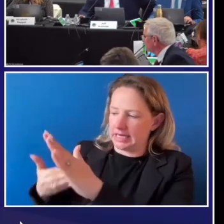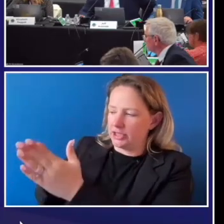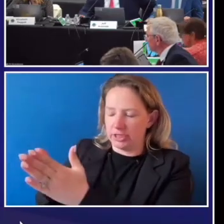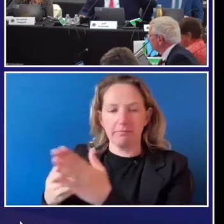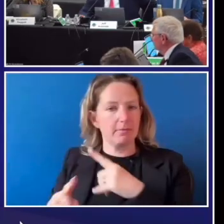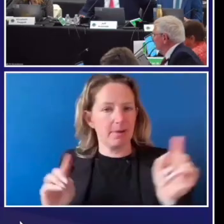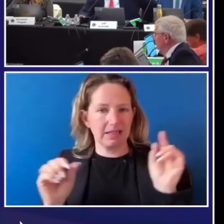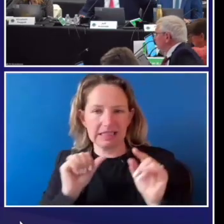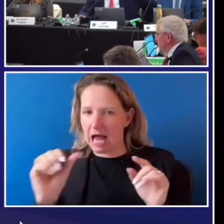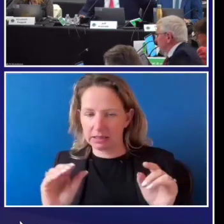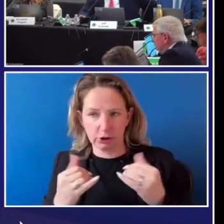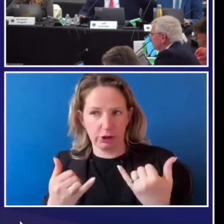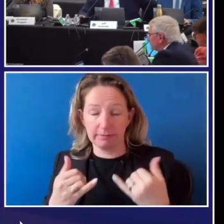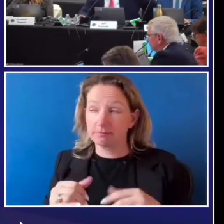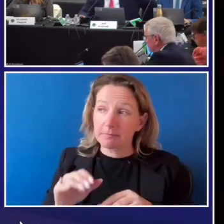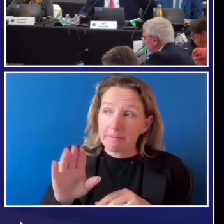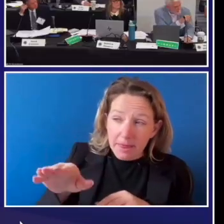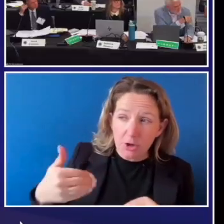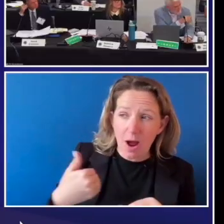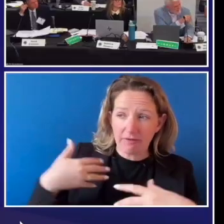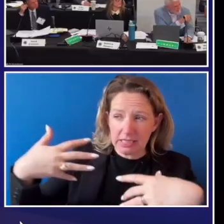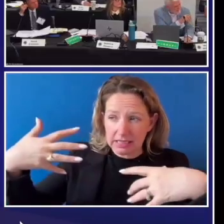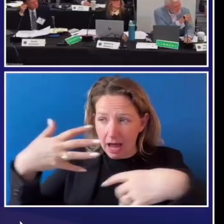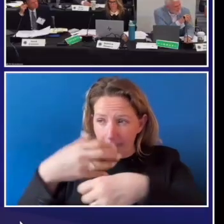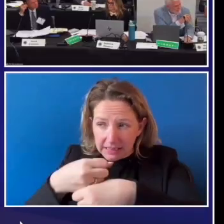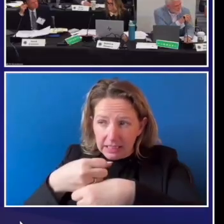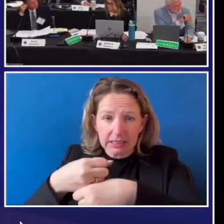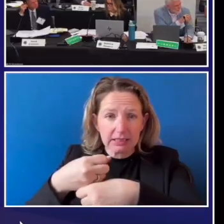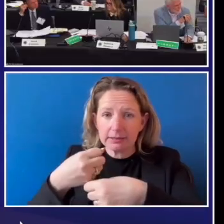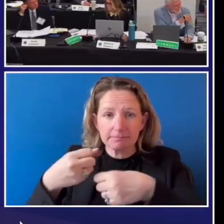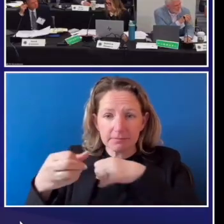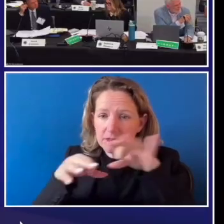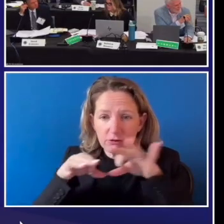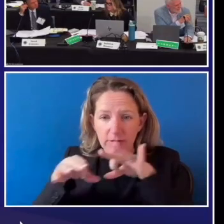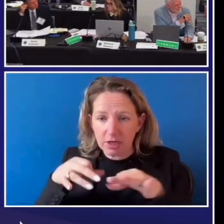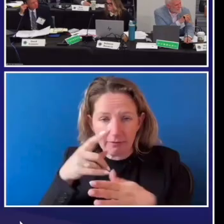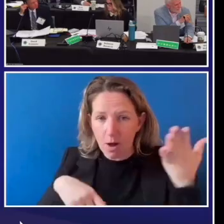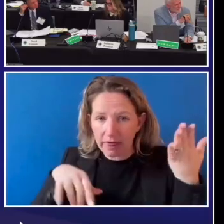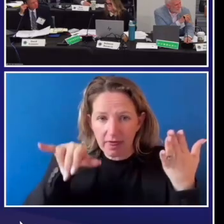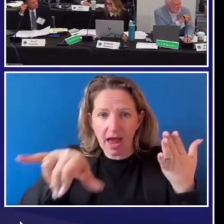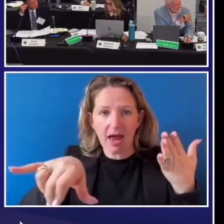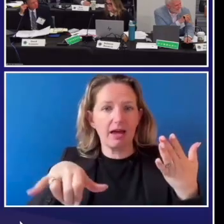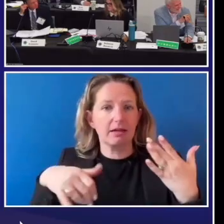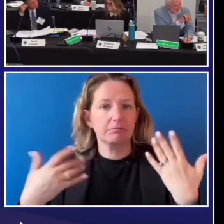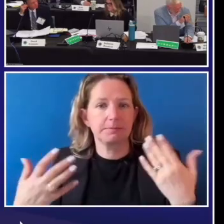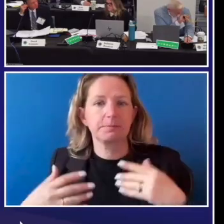Do you have a synoptic description of what that is? Well, let me get back to you on that one.